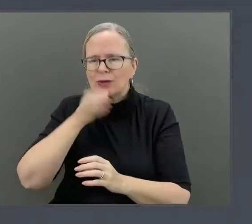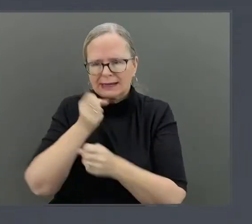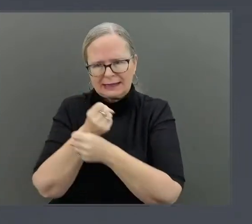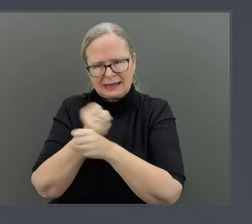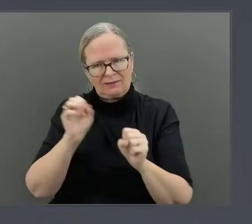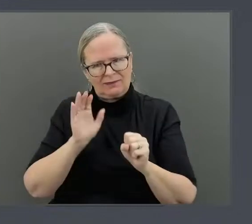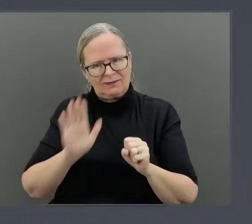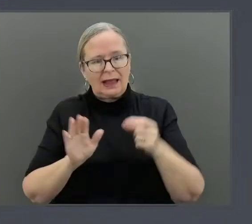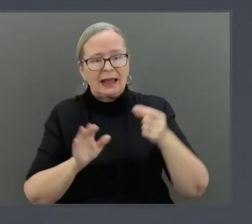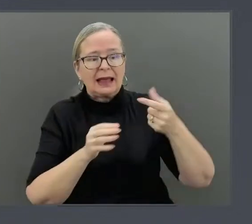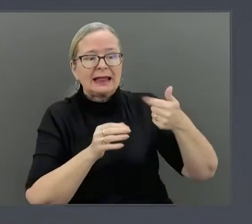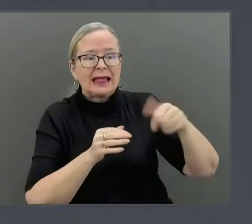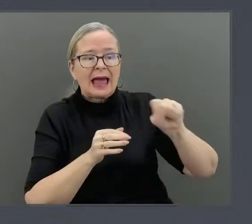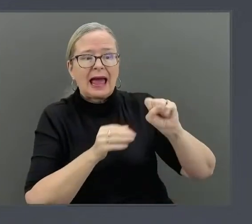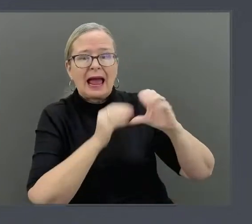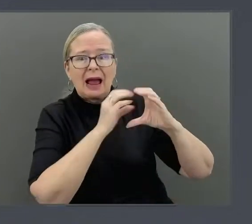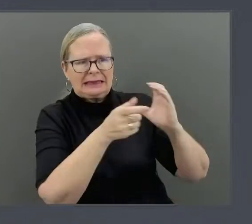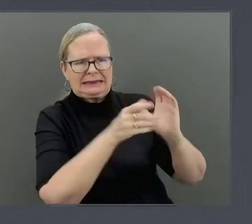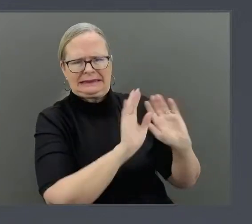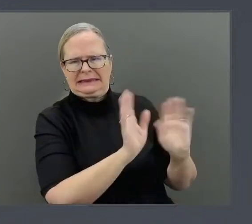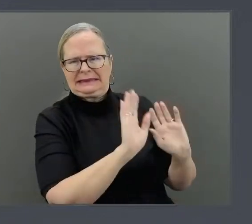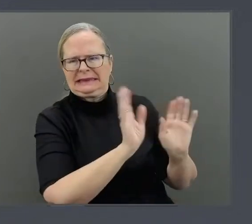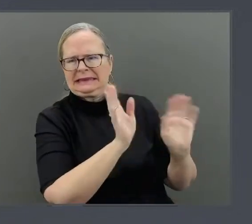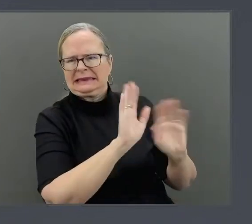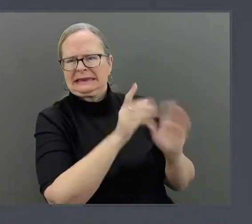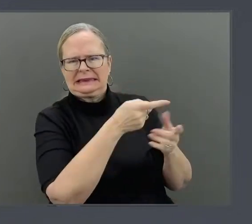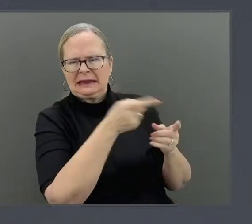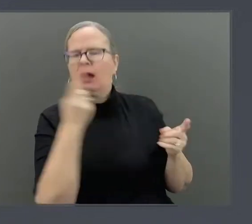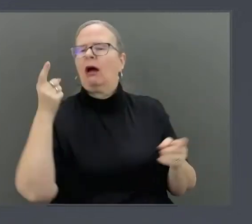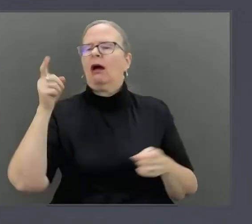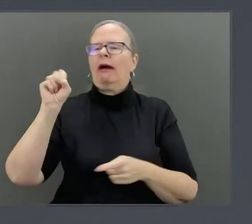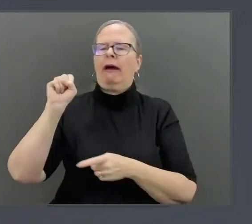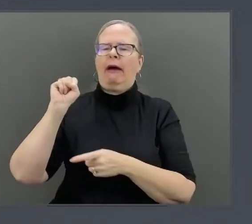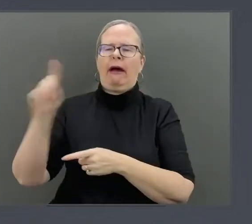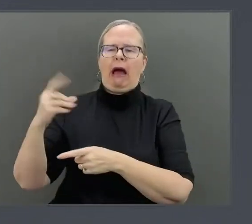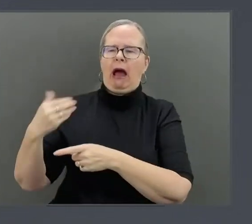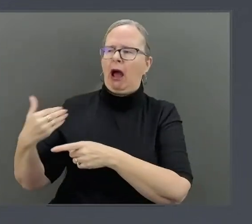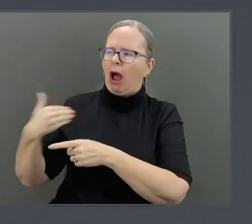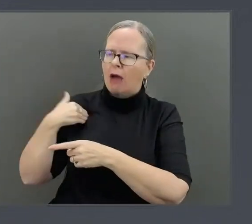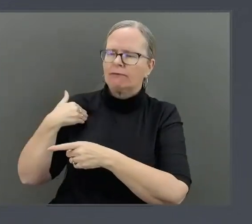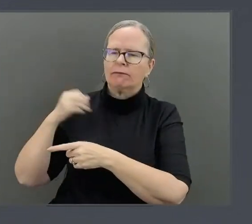an important partner they had this piece on hand and while we would have welcomed the opportunity